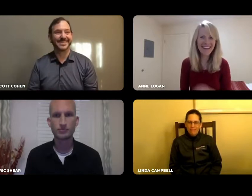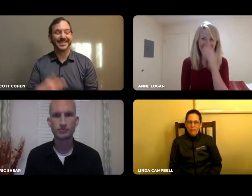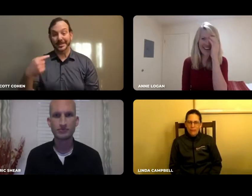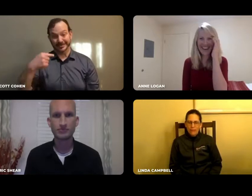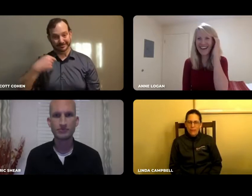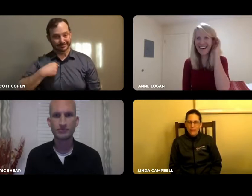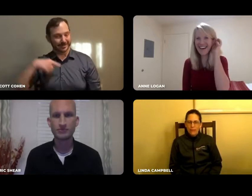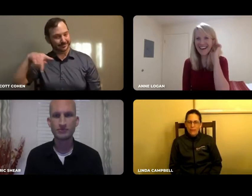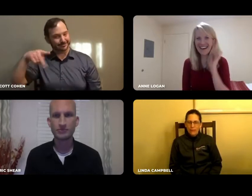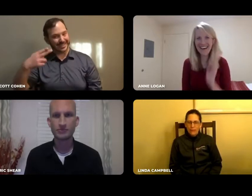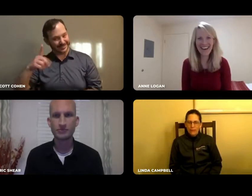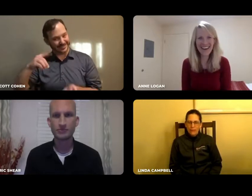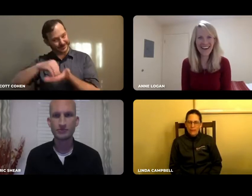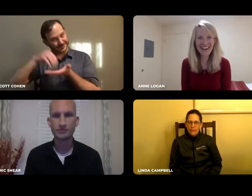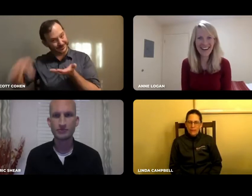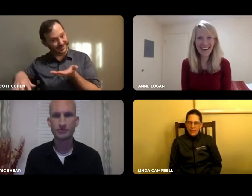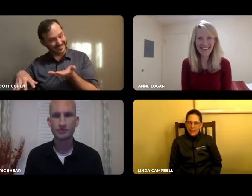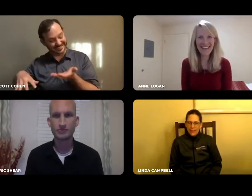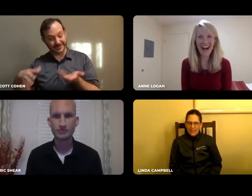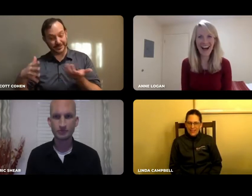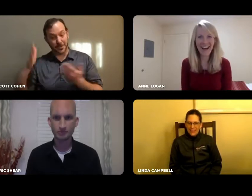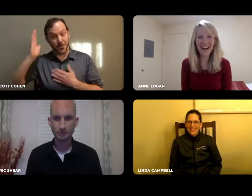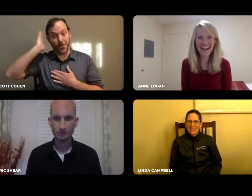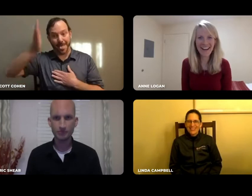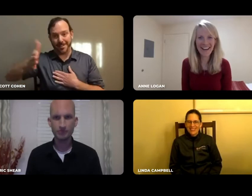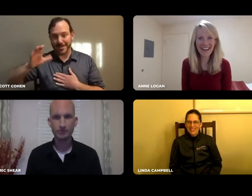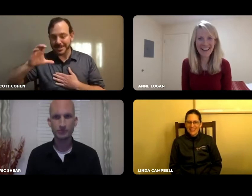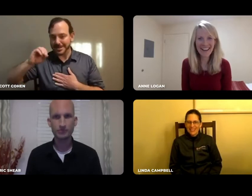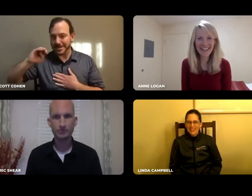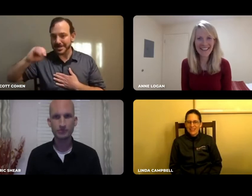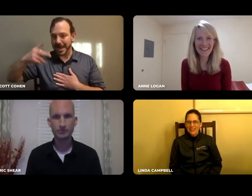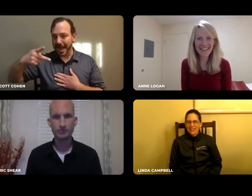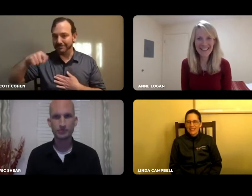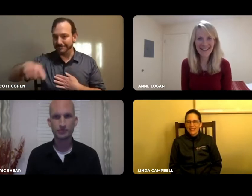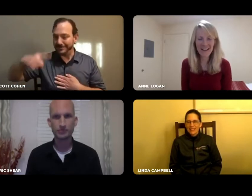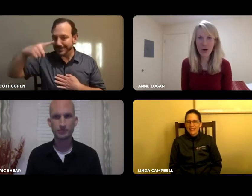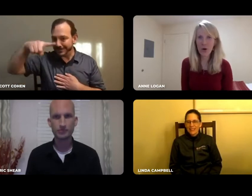I'm a PhD student. My comps are coming up this summer